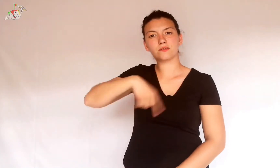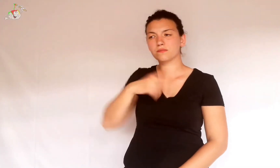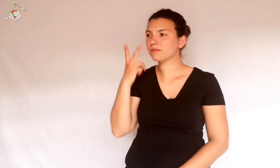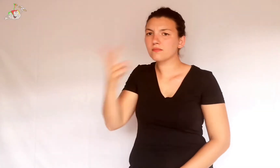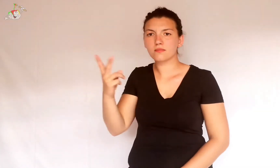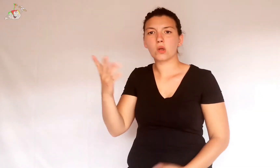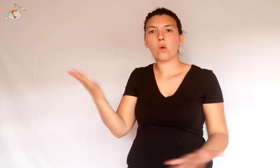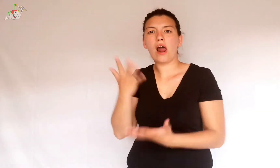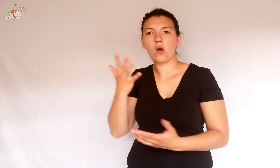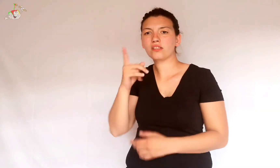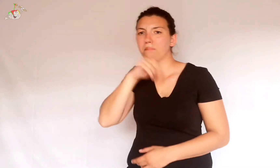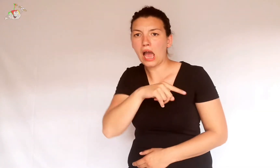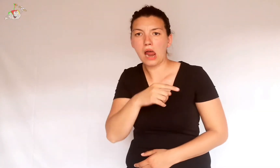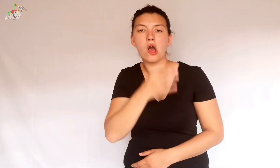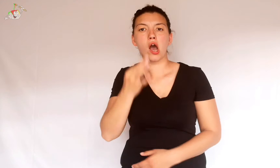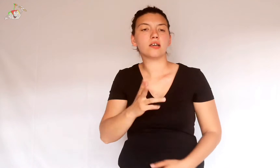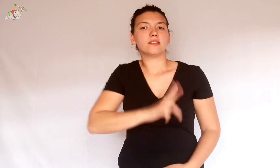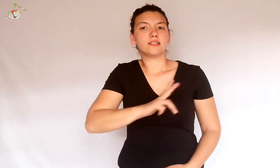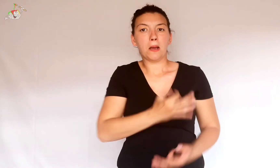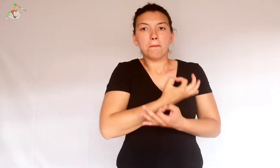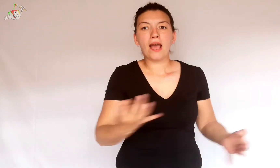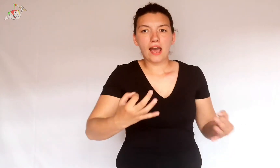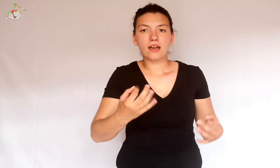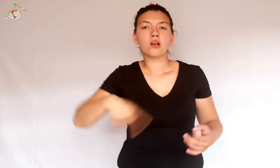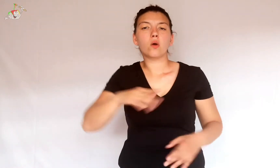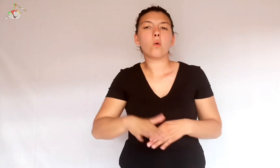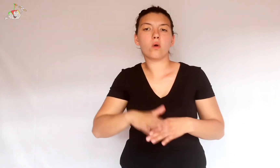When we see something bad or we hope that something goes well we usually use